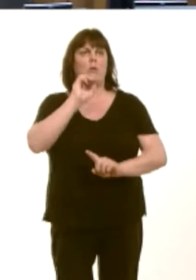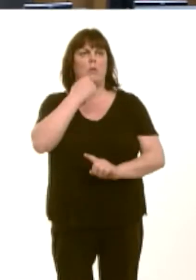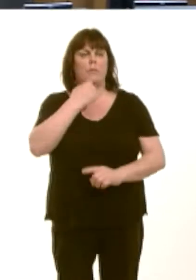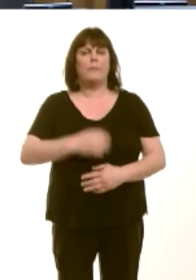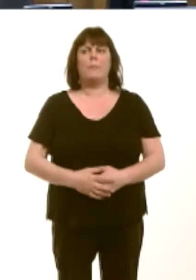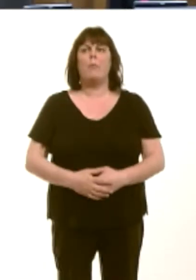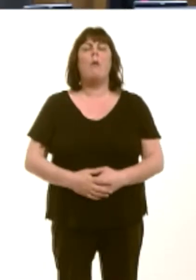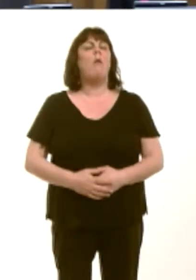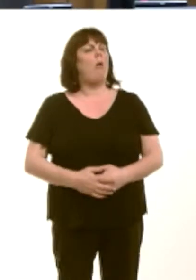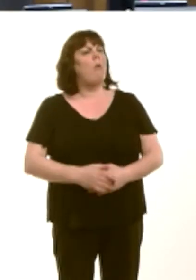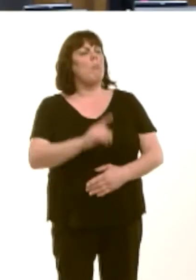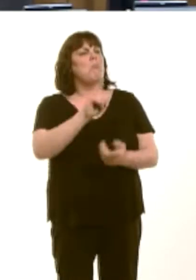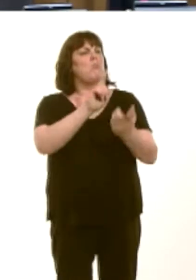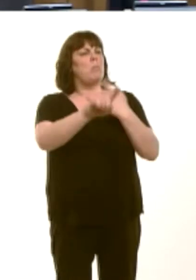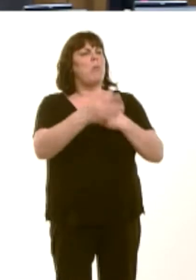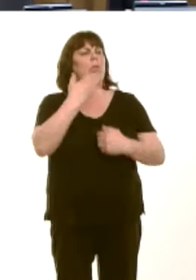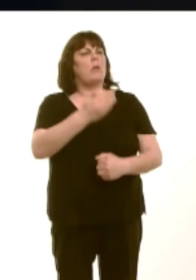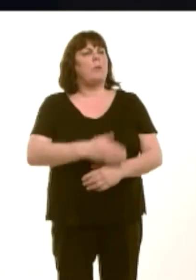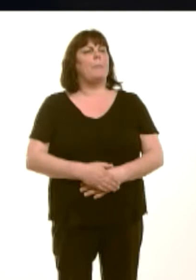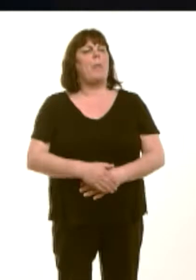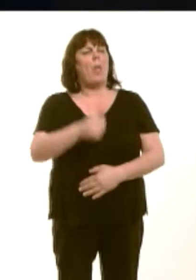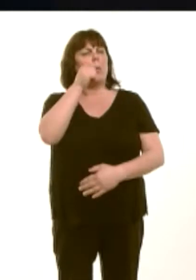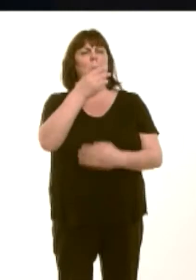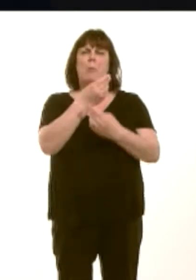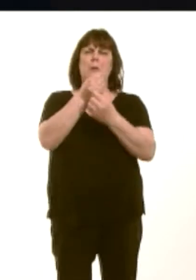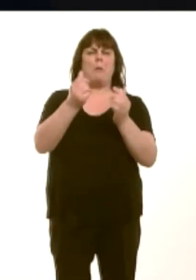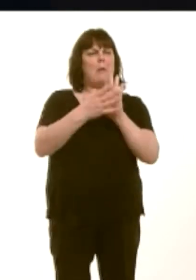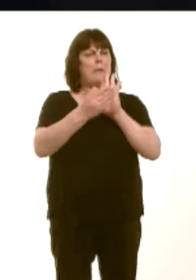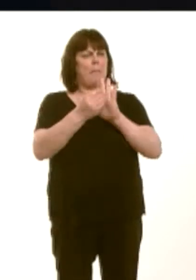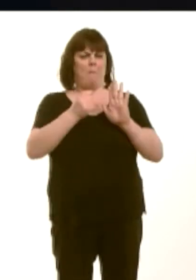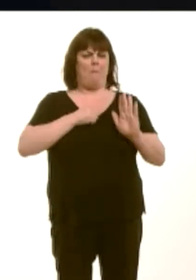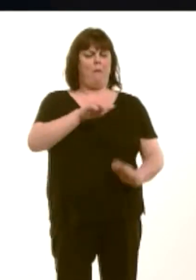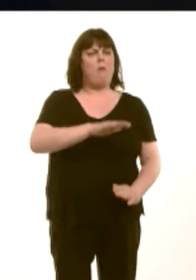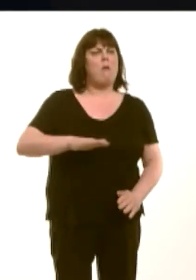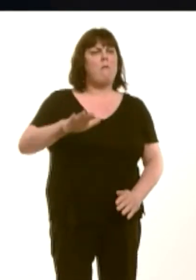There have been several examples in recent times across my region of poor practice in